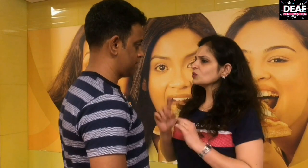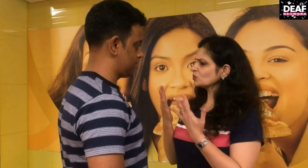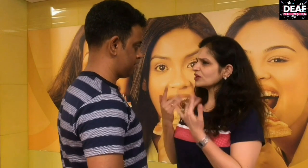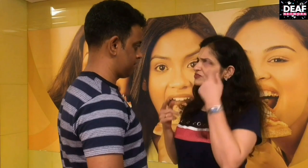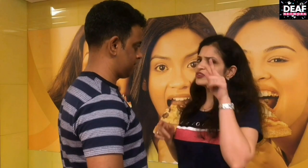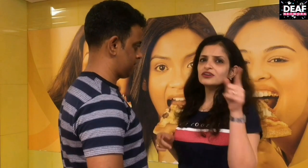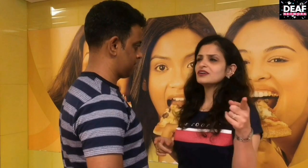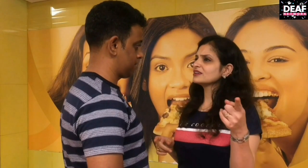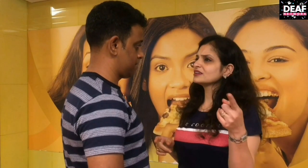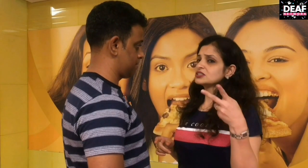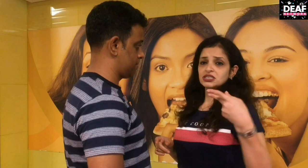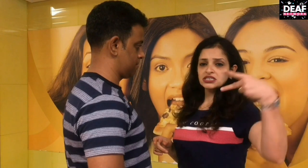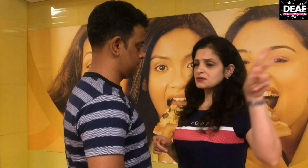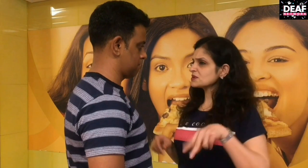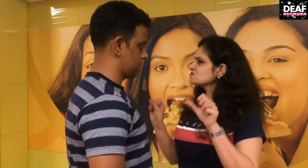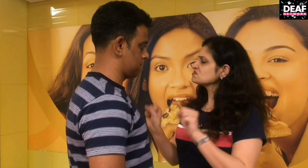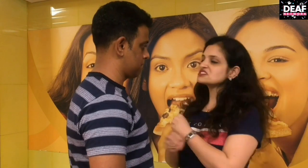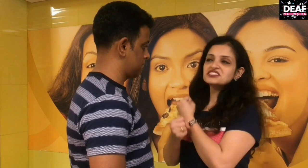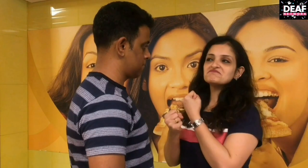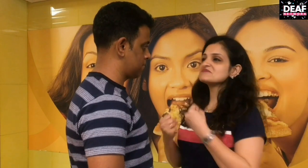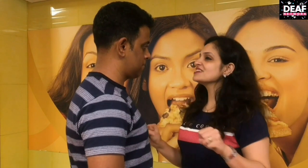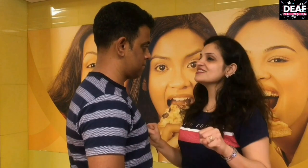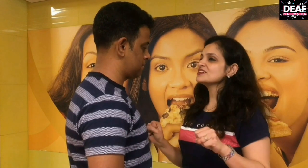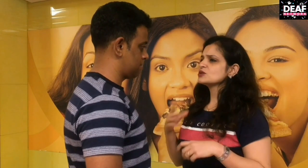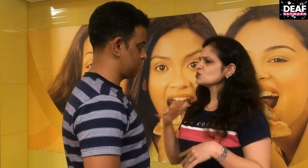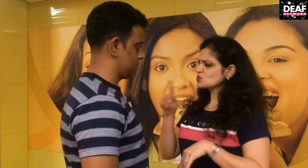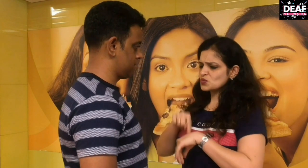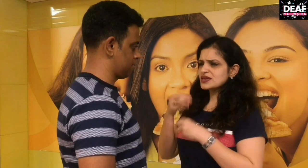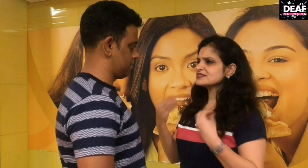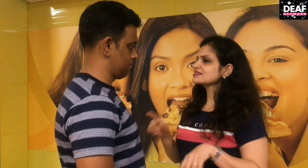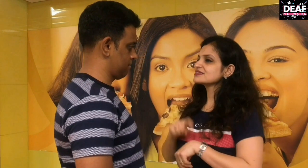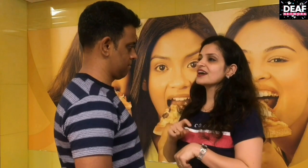Don't wait for her, She won't come back Don't waste your time